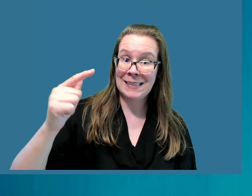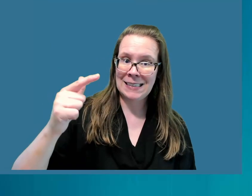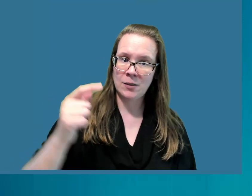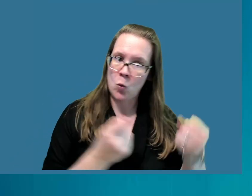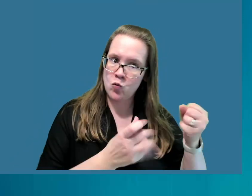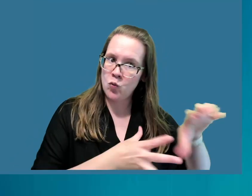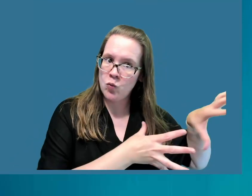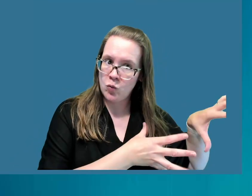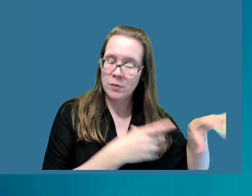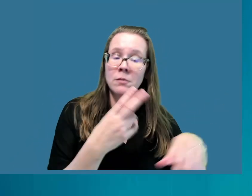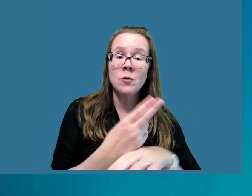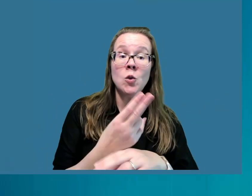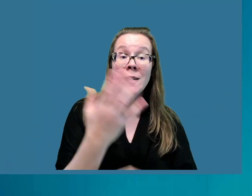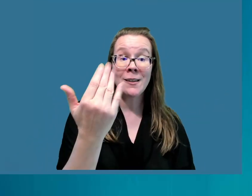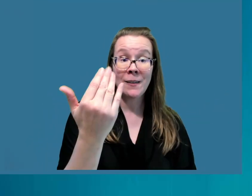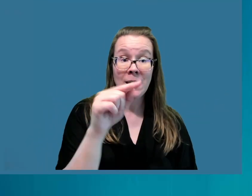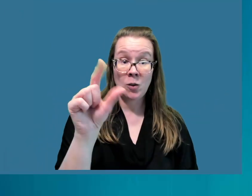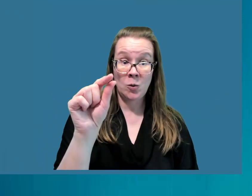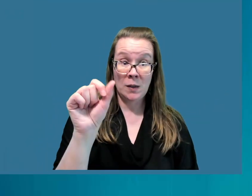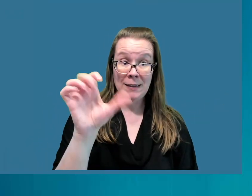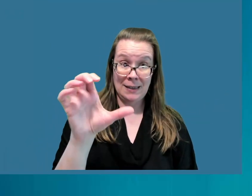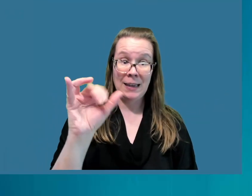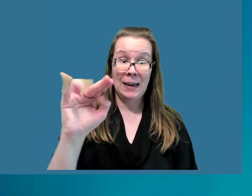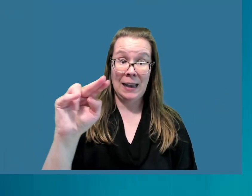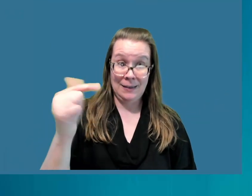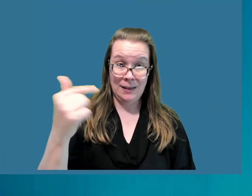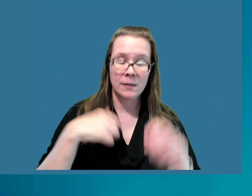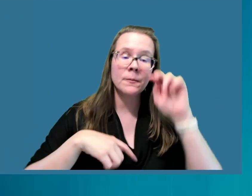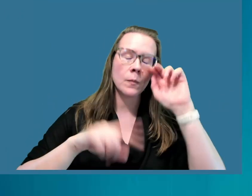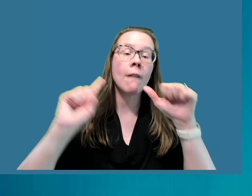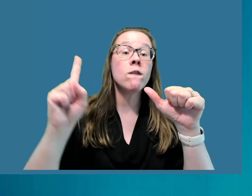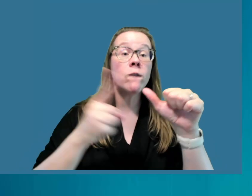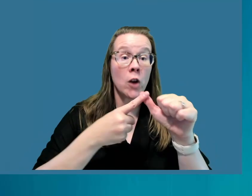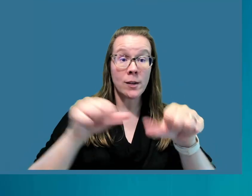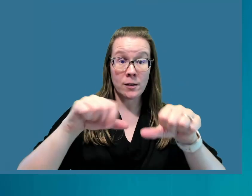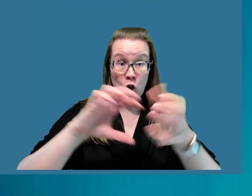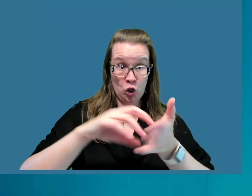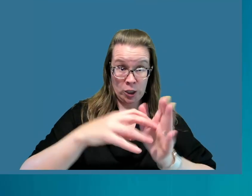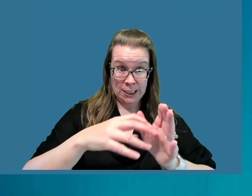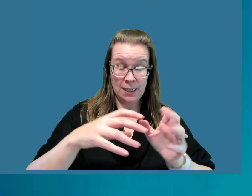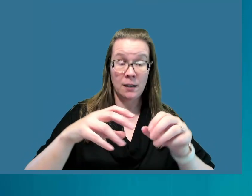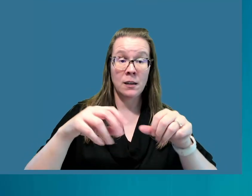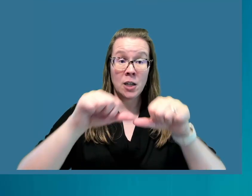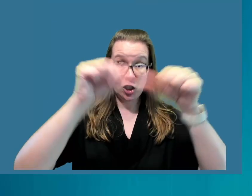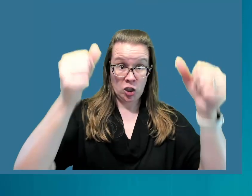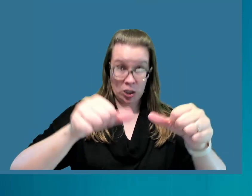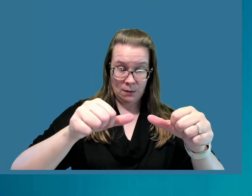15 to 20 second icing. And so you outline the shape of your cookie. So go around the whole edge